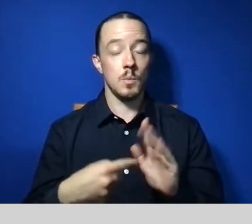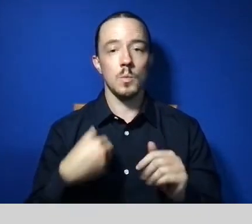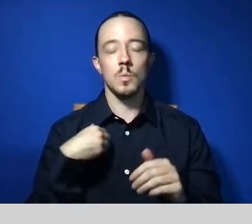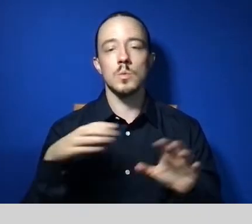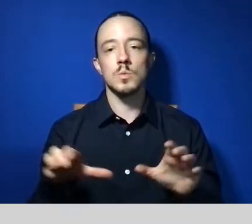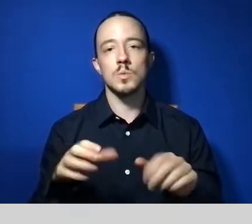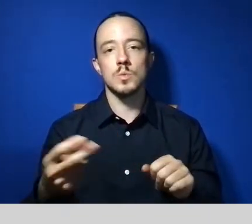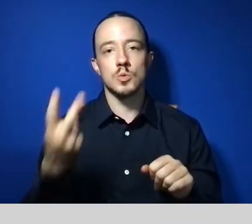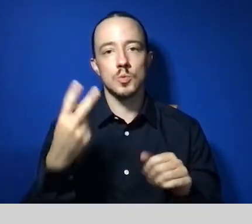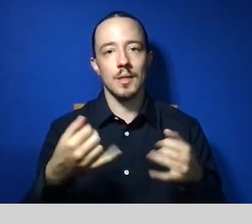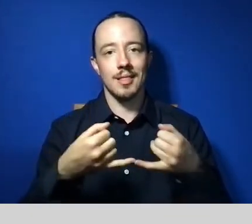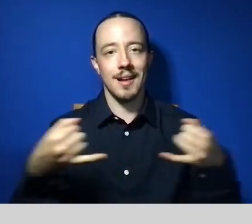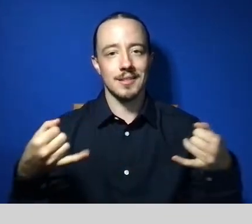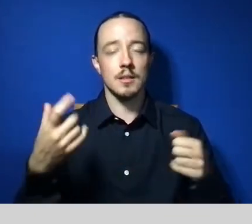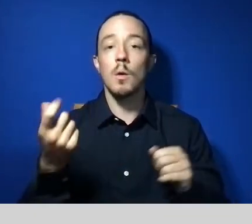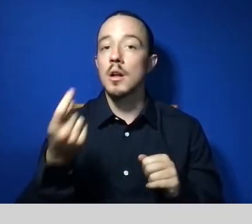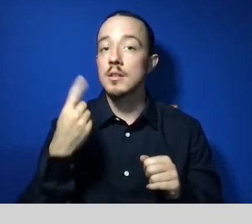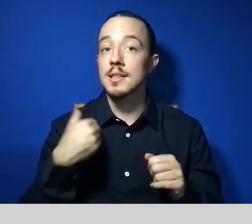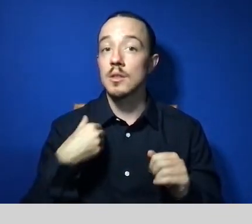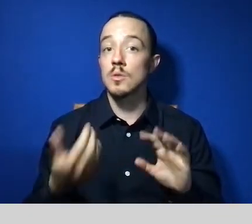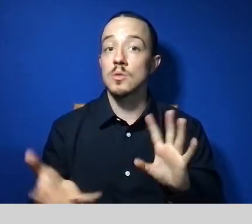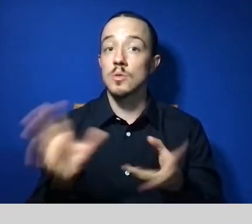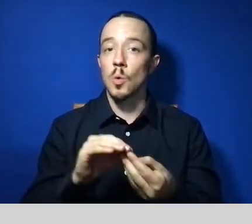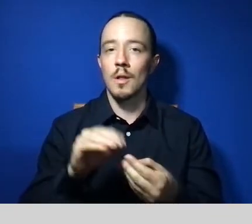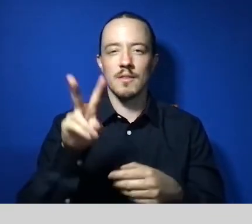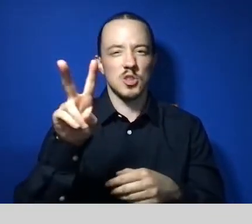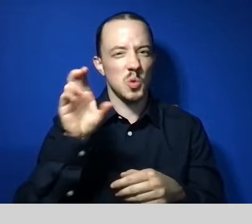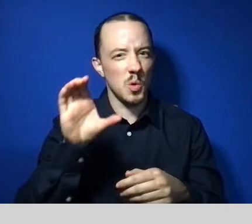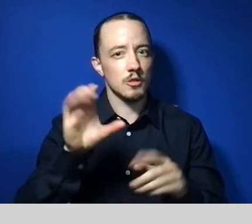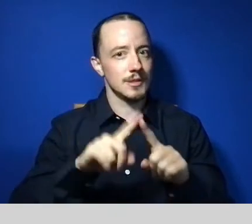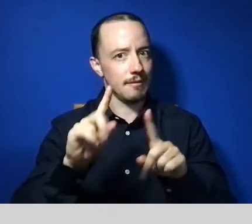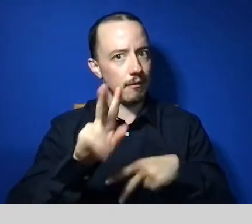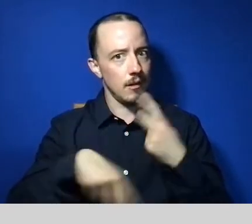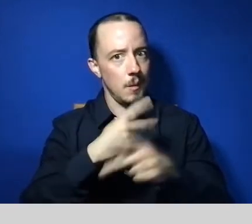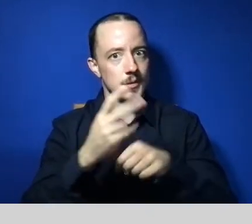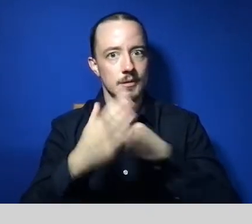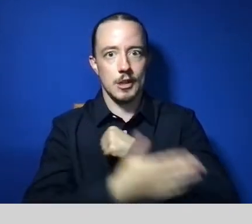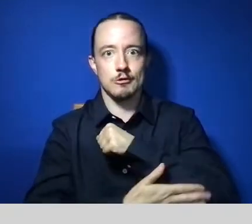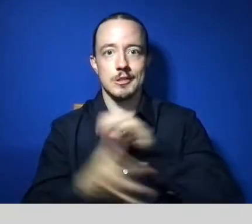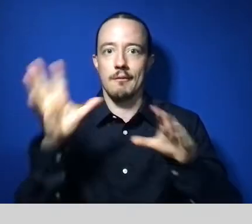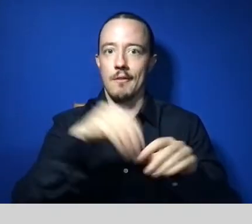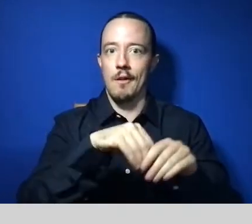there's about 200 countries and the data sets. So I'm interested in a subset of the data.